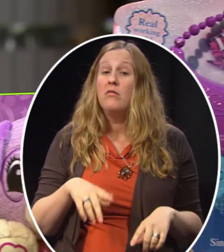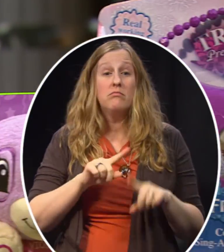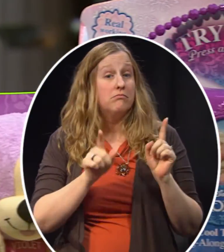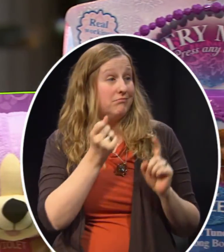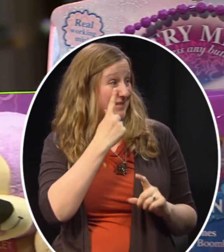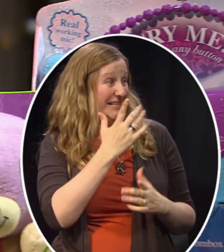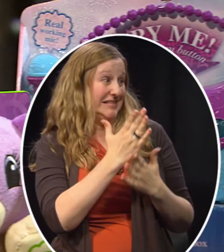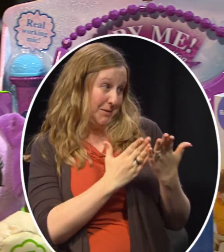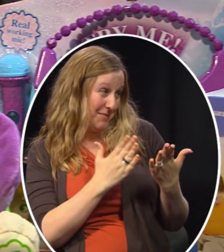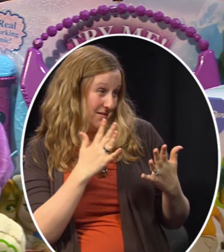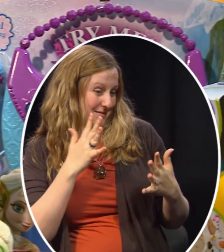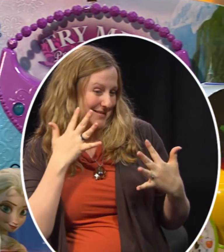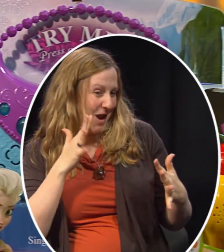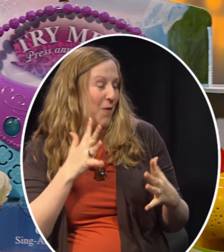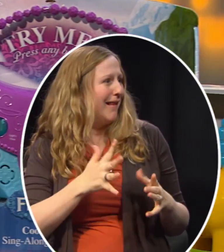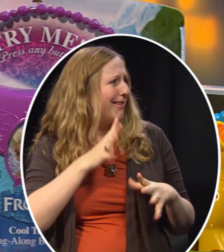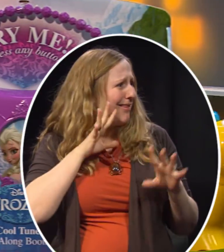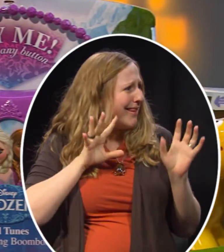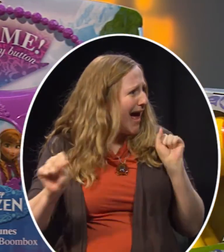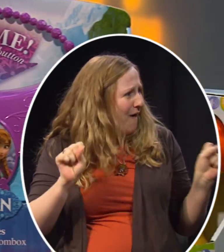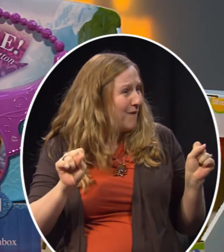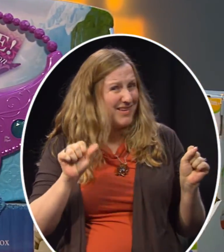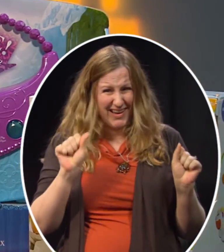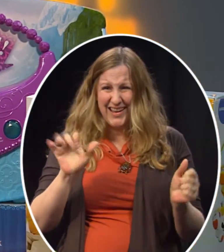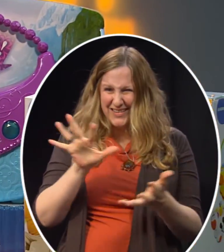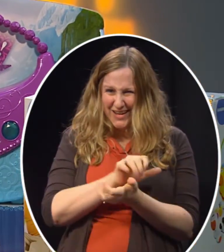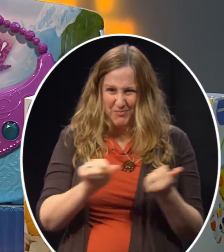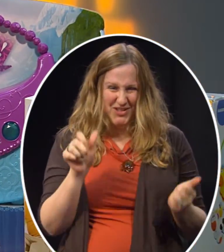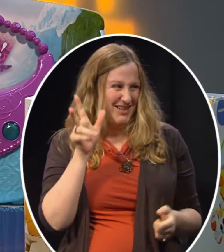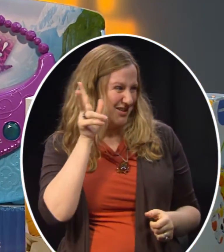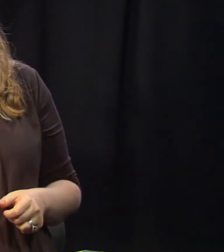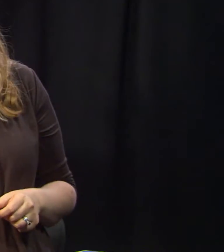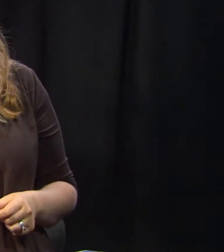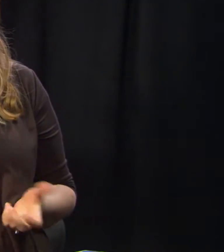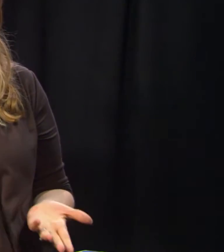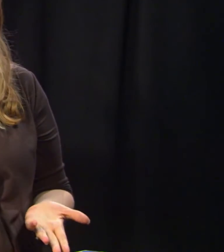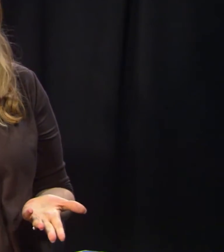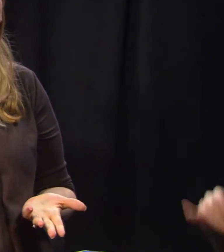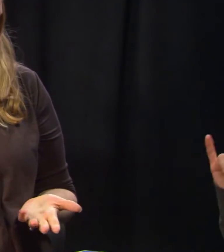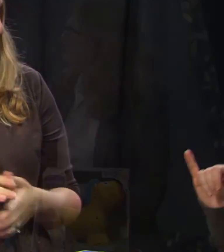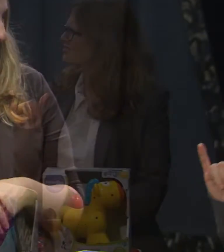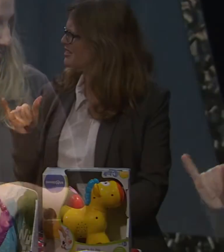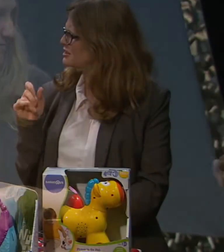Even if they have an on and off button we are finding that they are still able to damage some of your hearing.